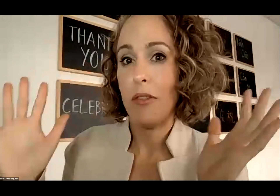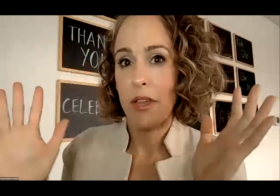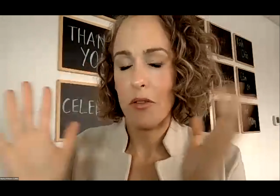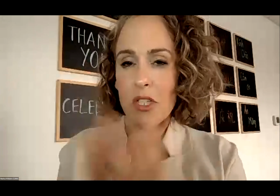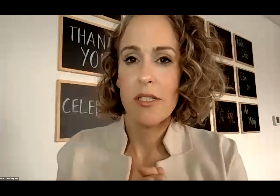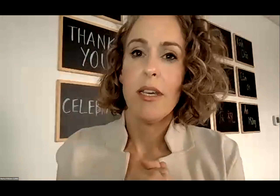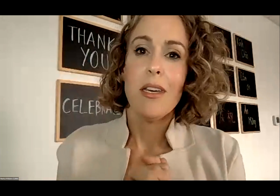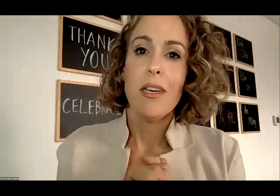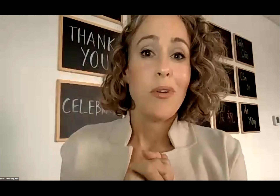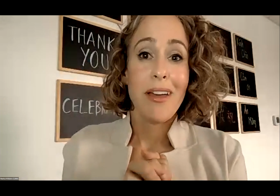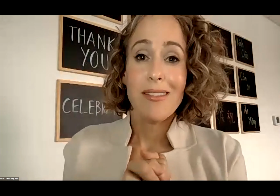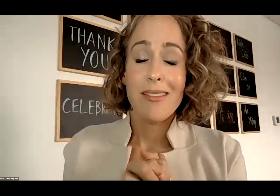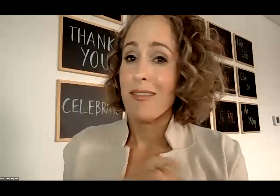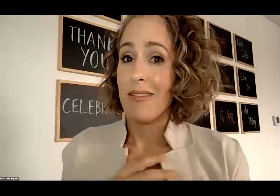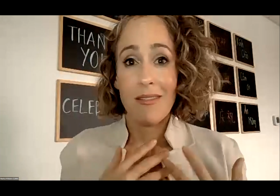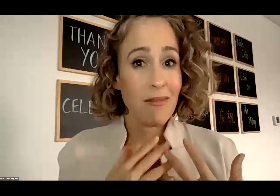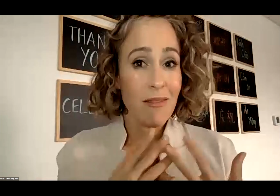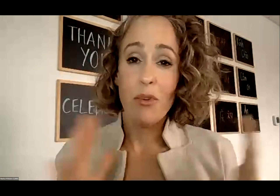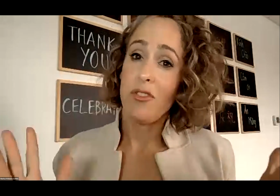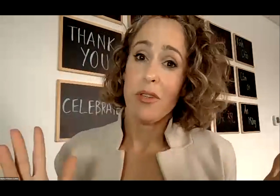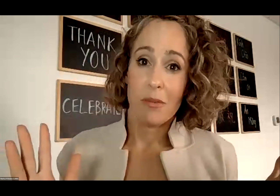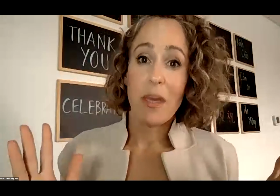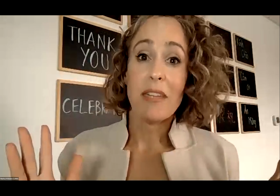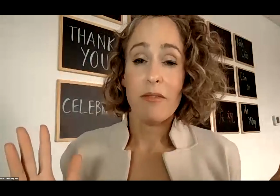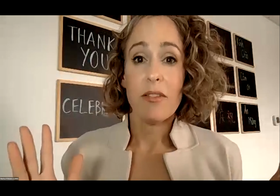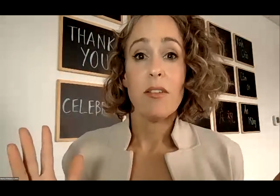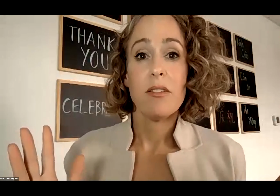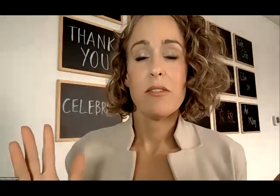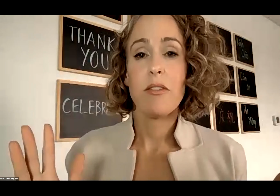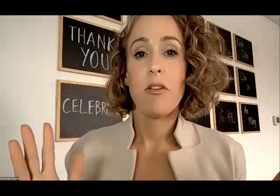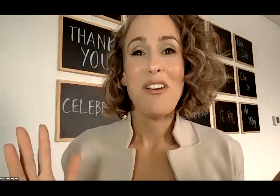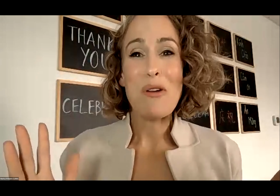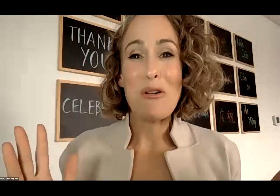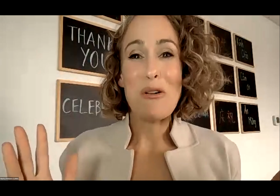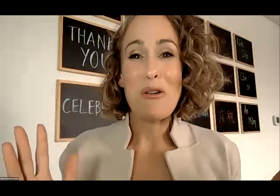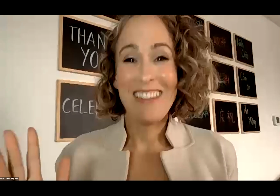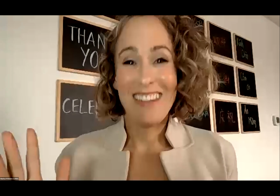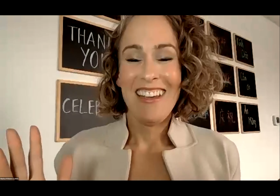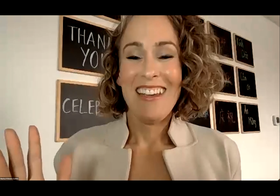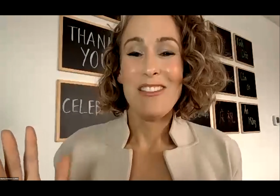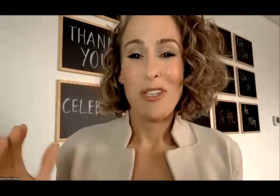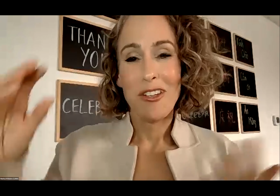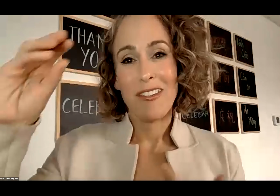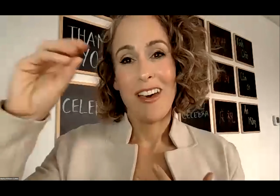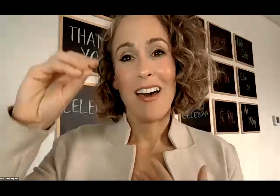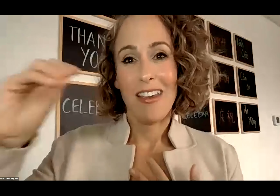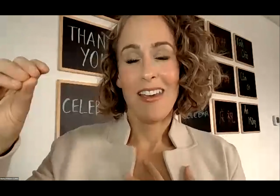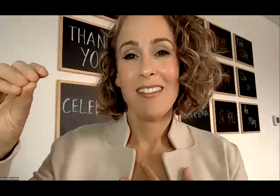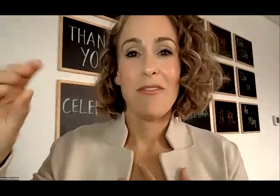all the languages well that's, it was too expensive. So what we did is we took the highlights